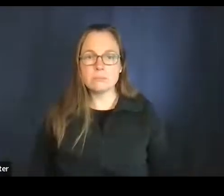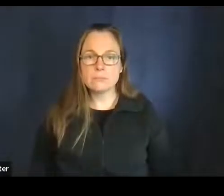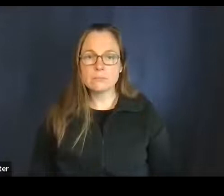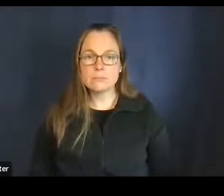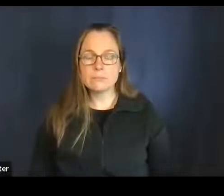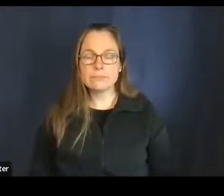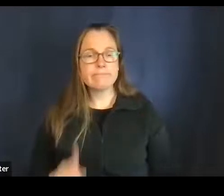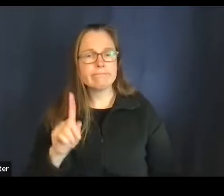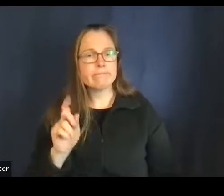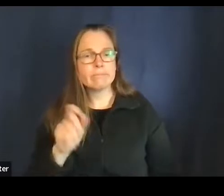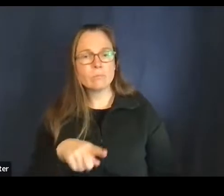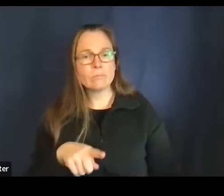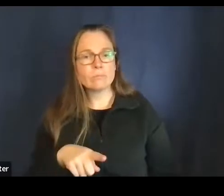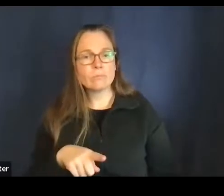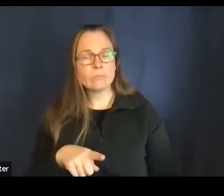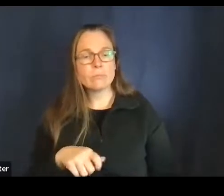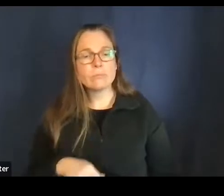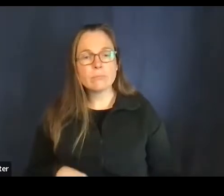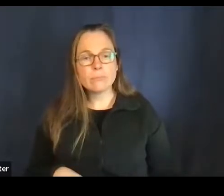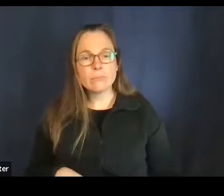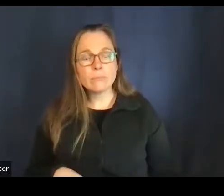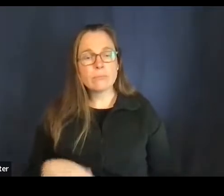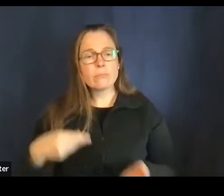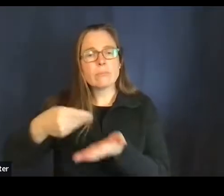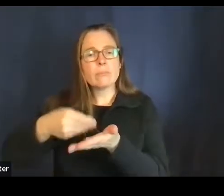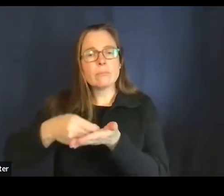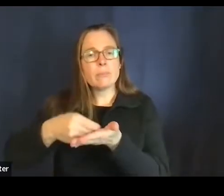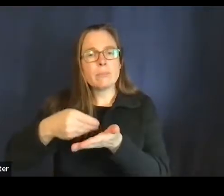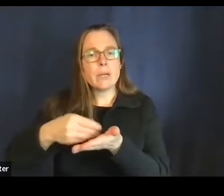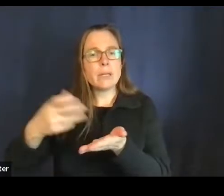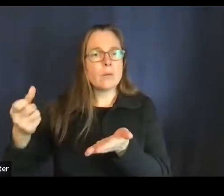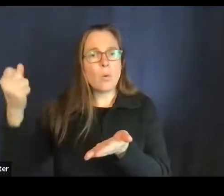[Off camera] You talk about there is funding, I think set aside, for the transition.